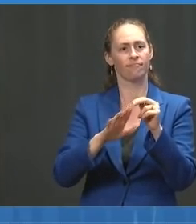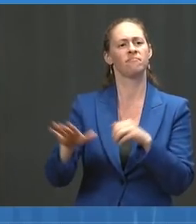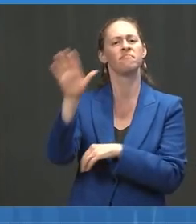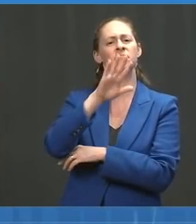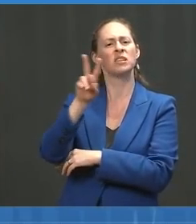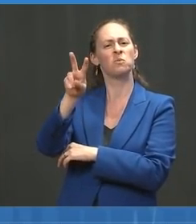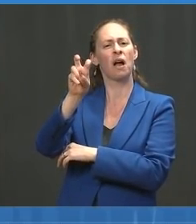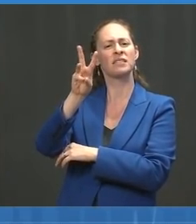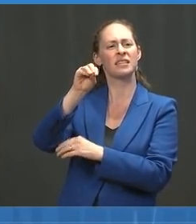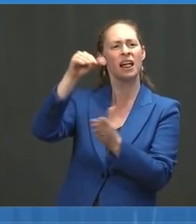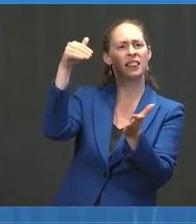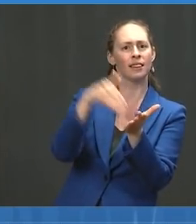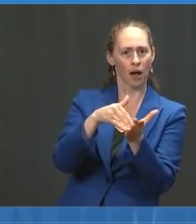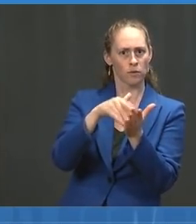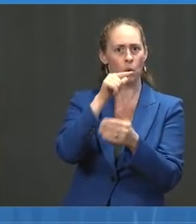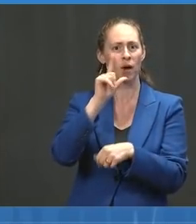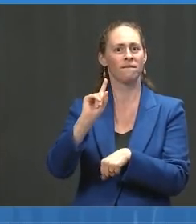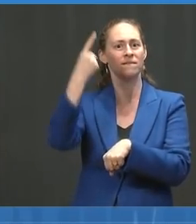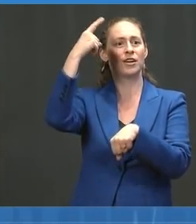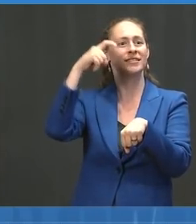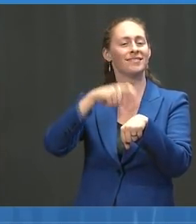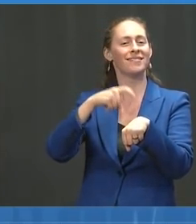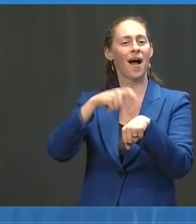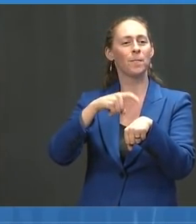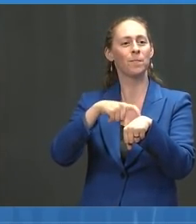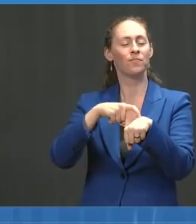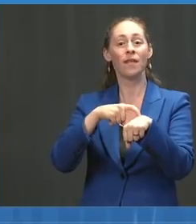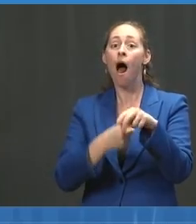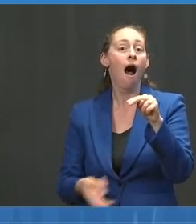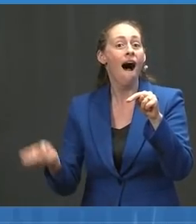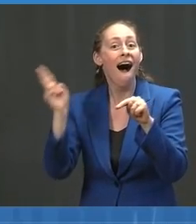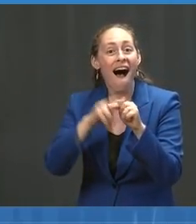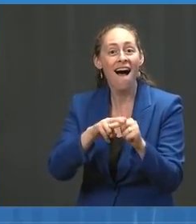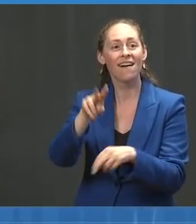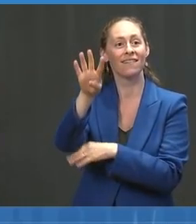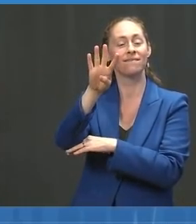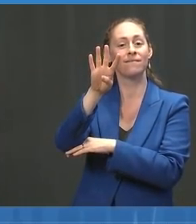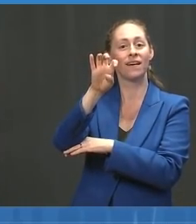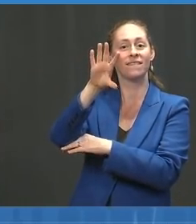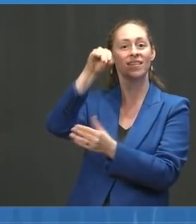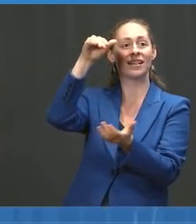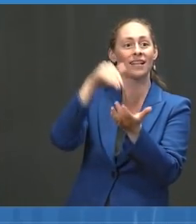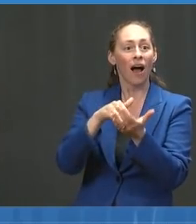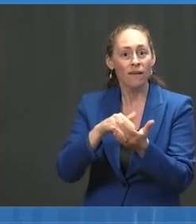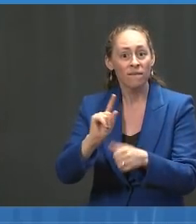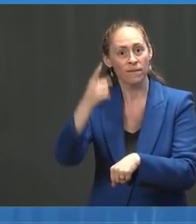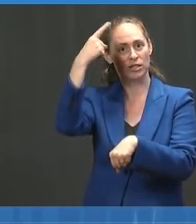Today, we're getting 450,000 first shots a day -- more than a 70 percent increase.